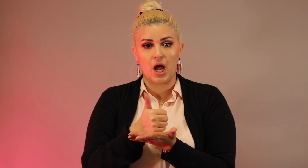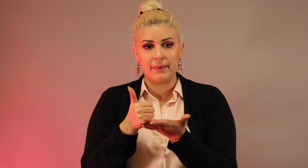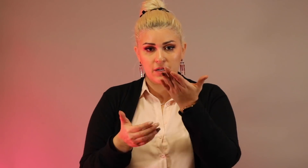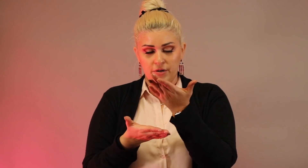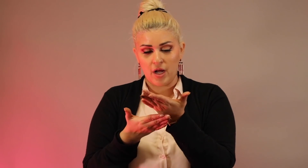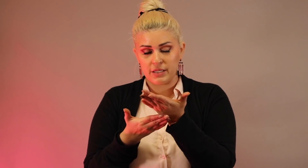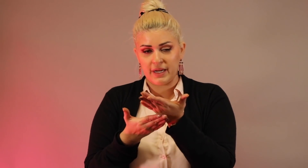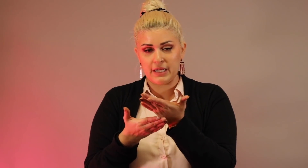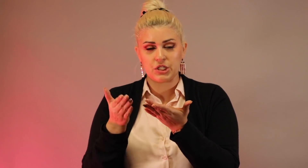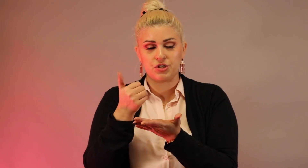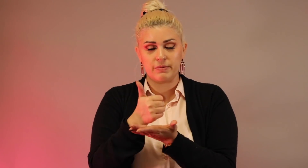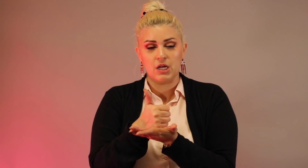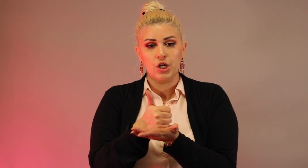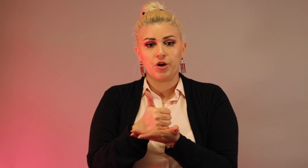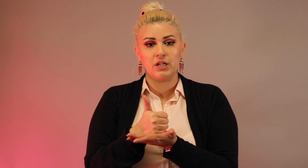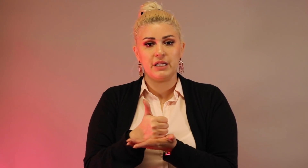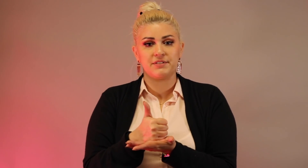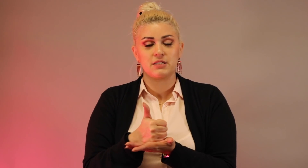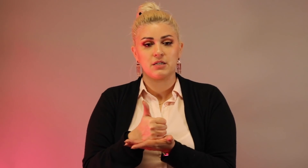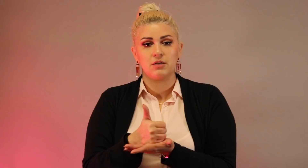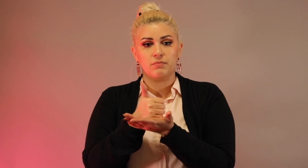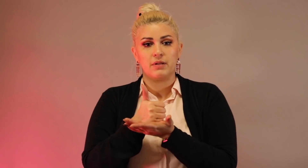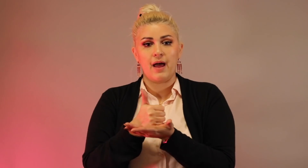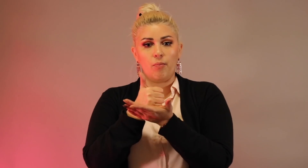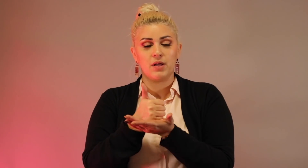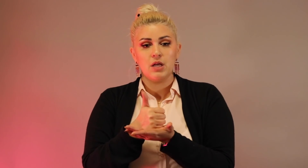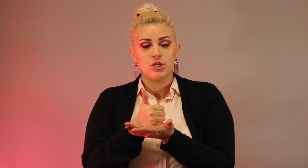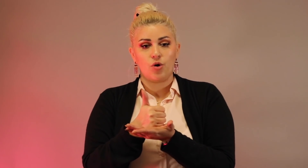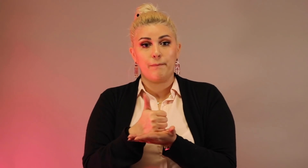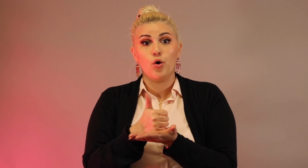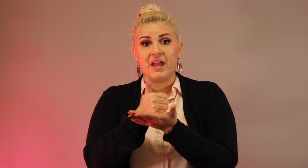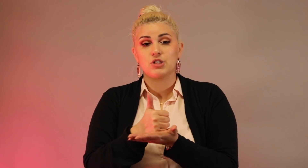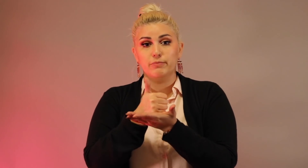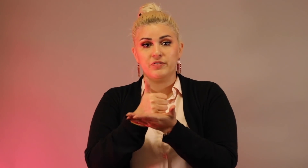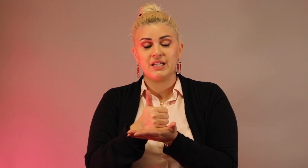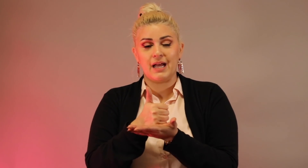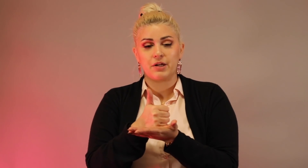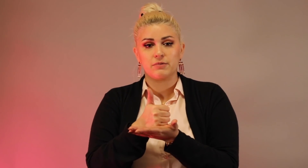your non-dominant hand, excuse me. You're gonna lift it, help. So both hands are moving together.